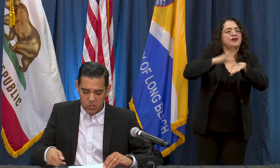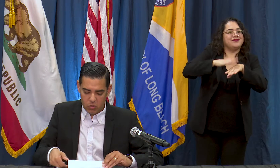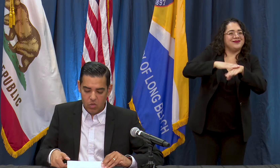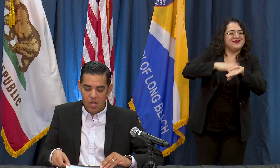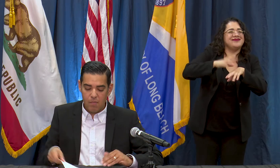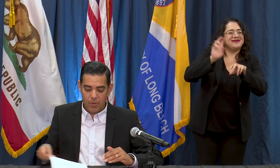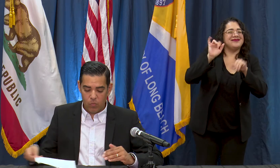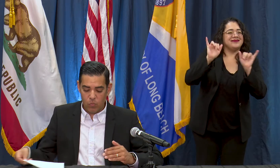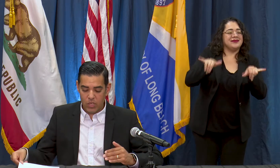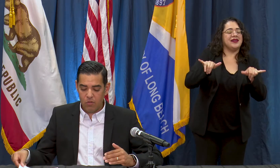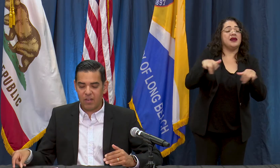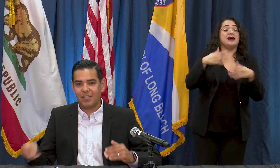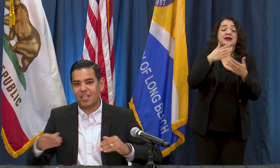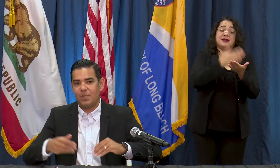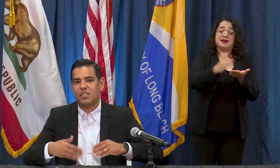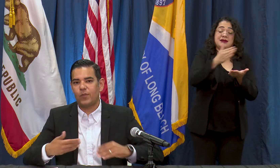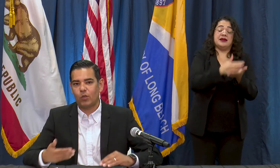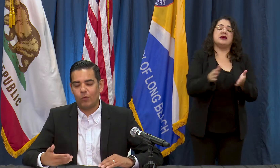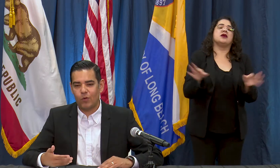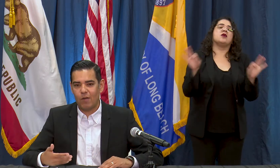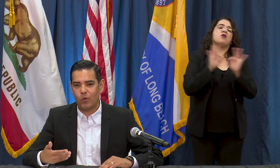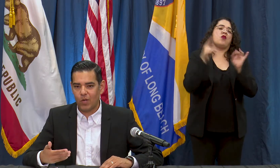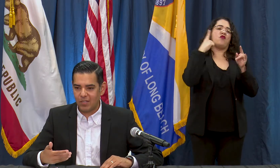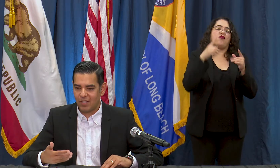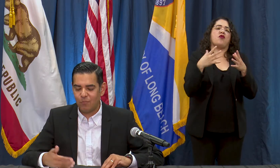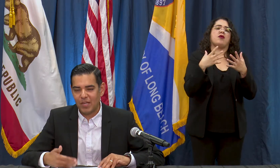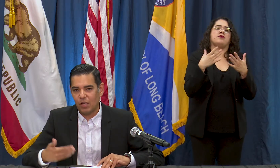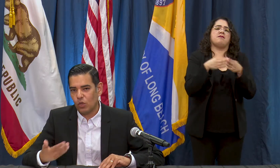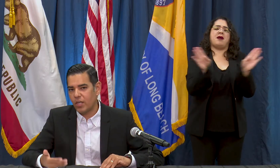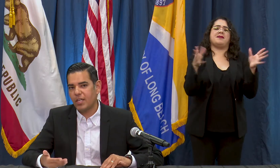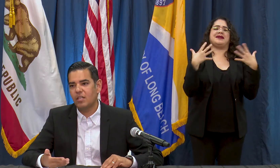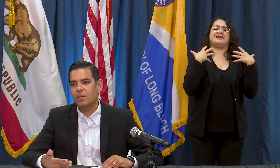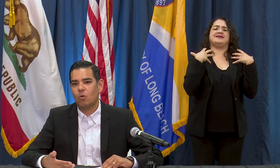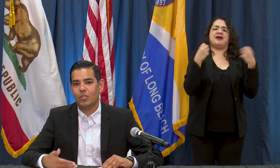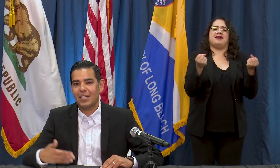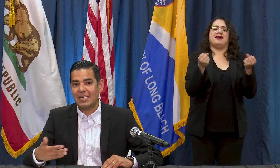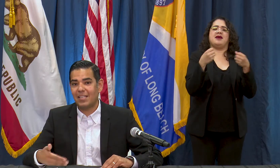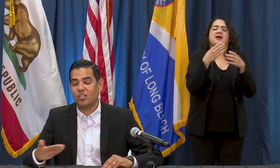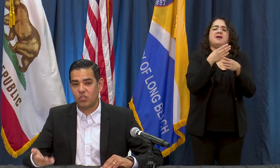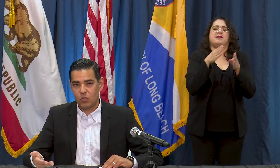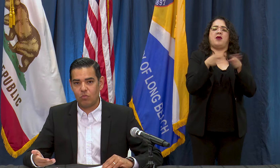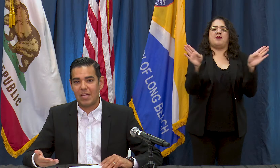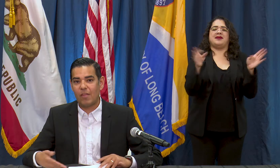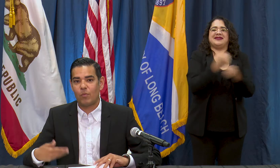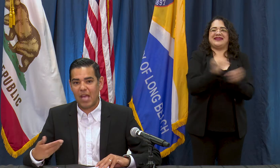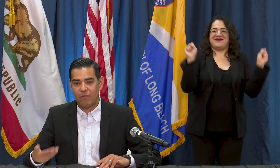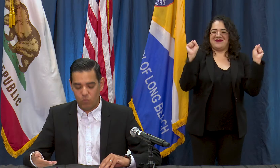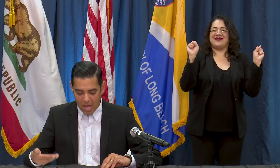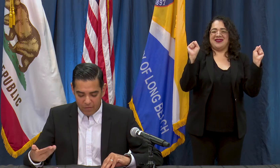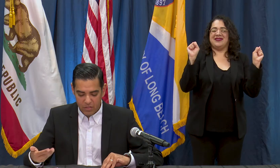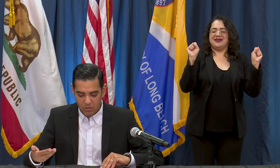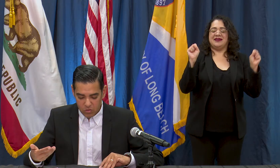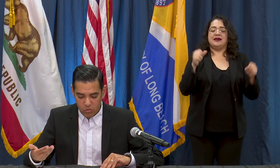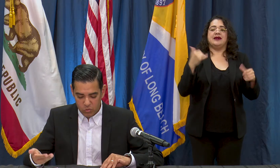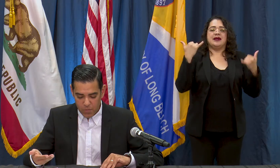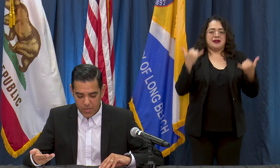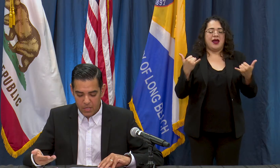but we know that it's gonna be difficult for everyone to have been alerted or to ease into now that we're having street-sweeping